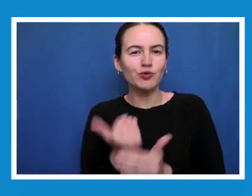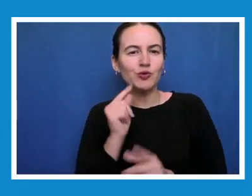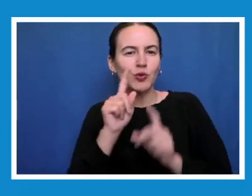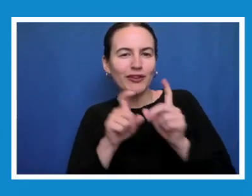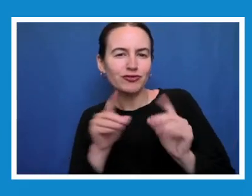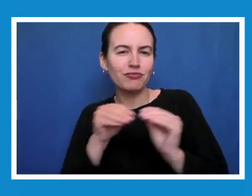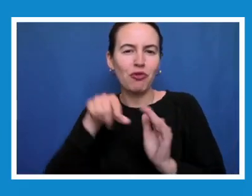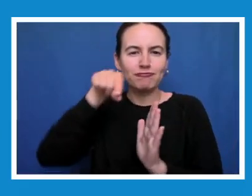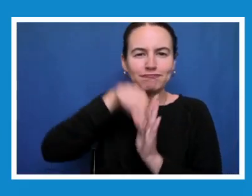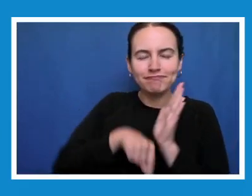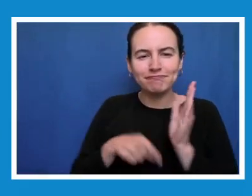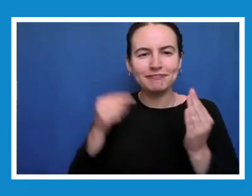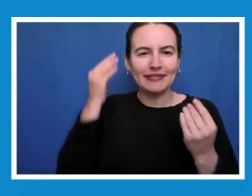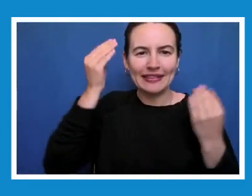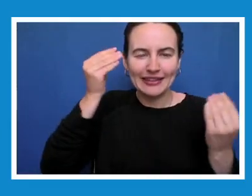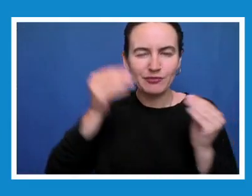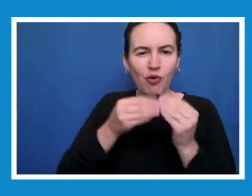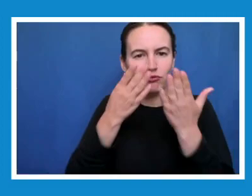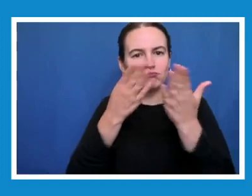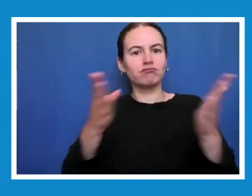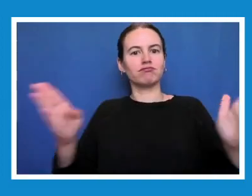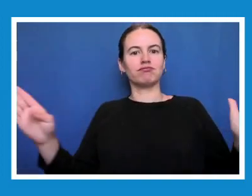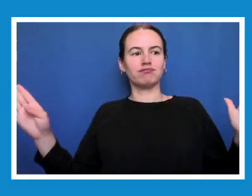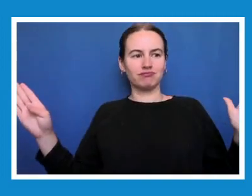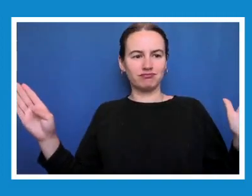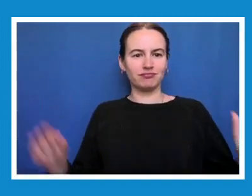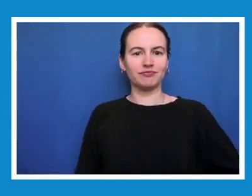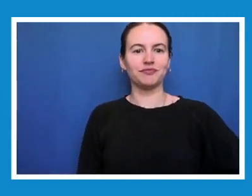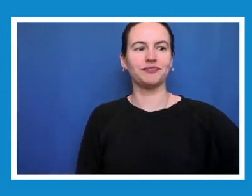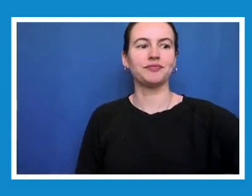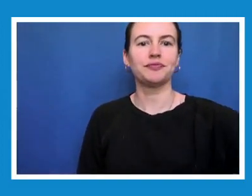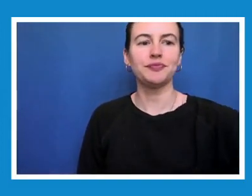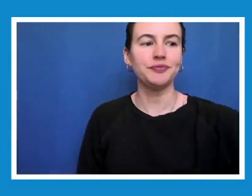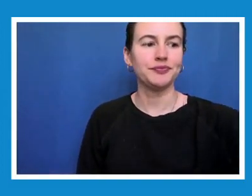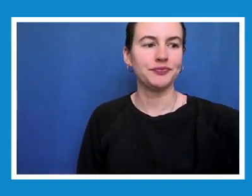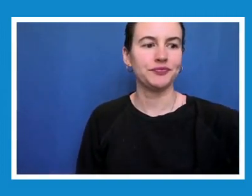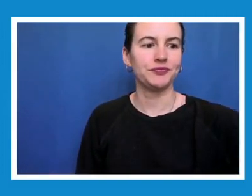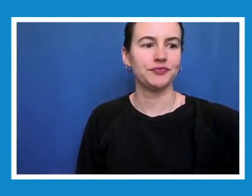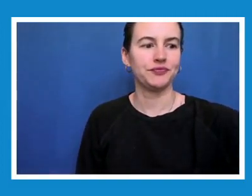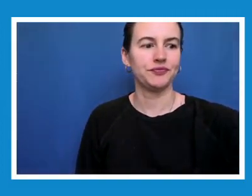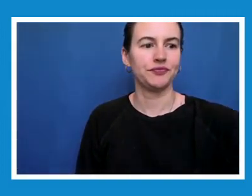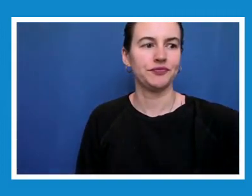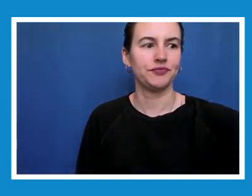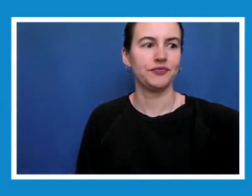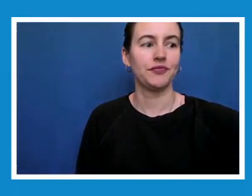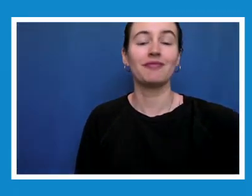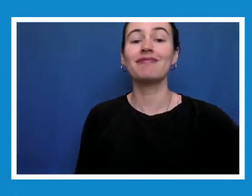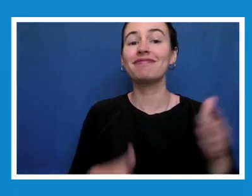broadly um and then at the end of the